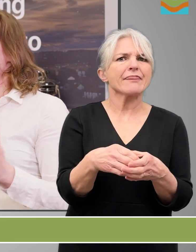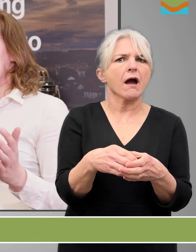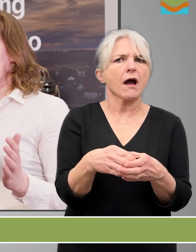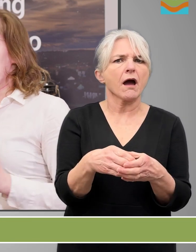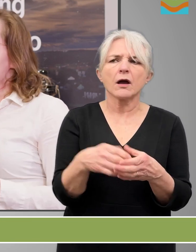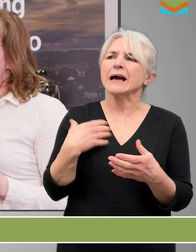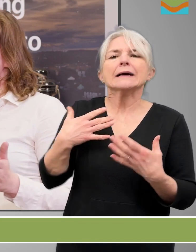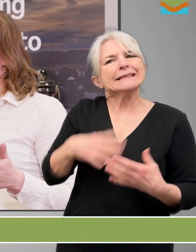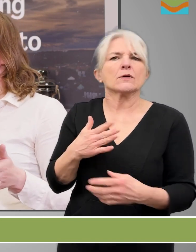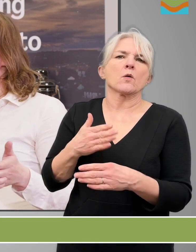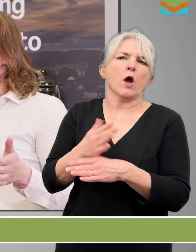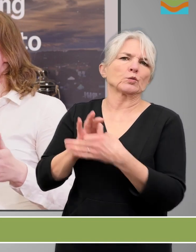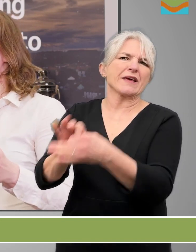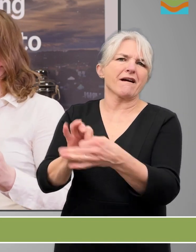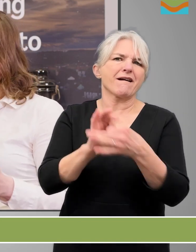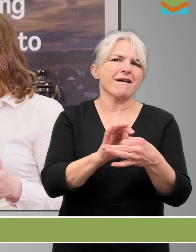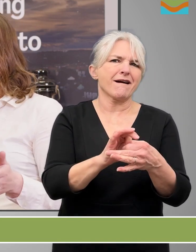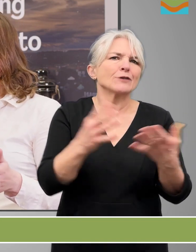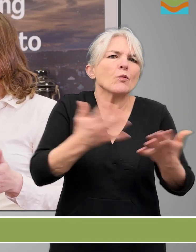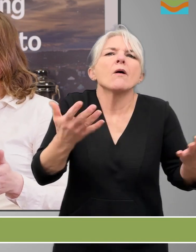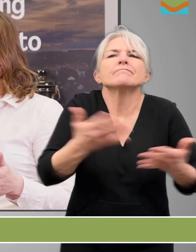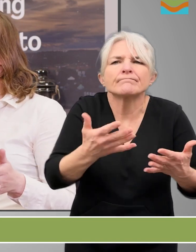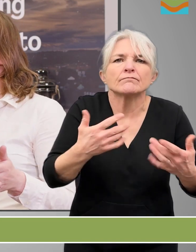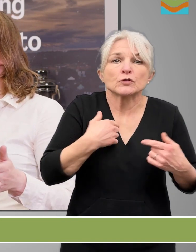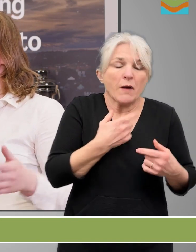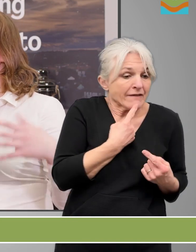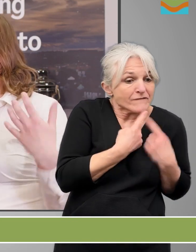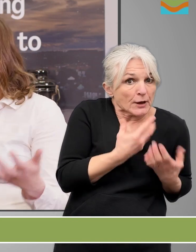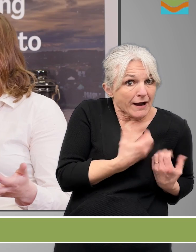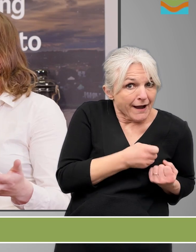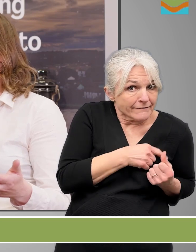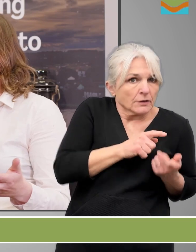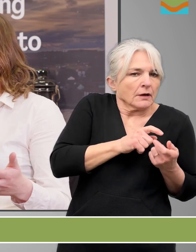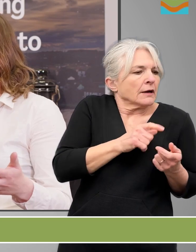So I think the key part of that is how that all comes together,